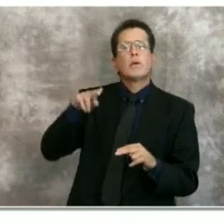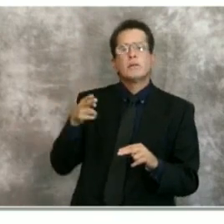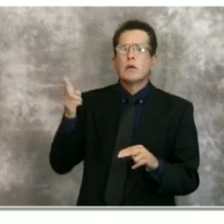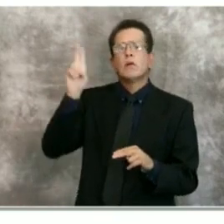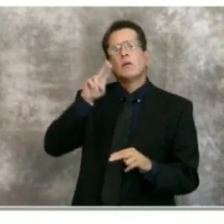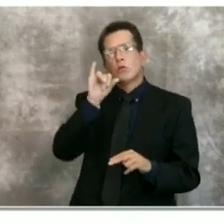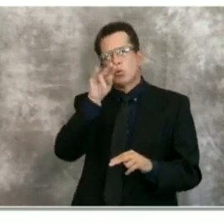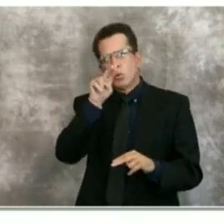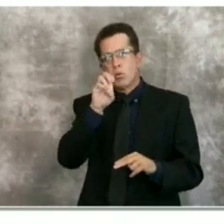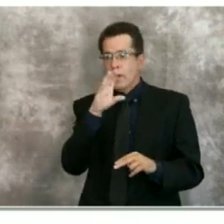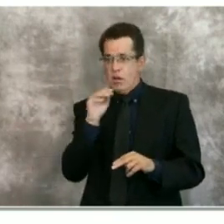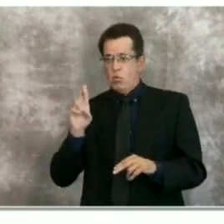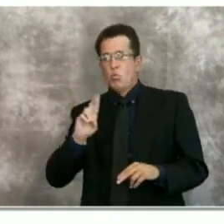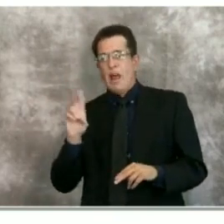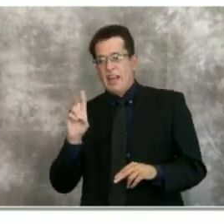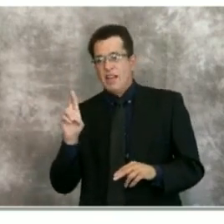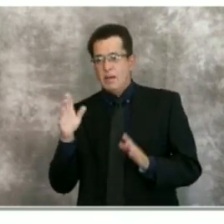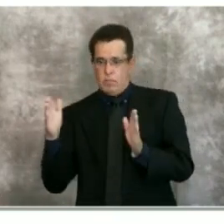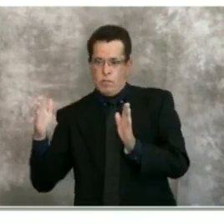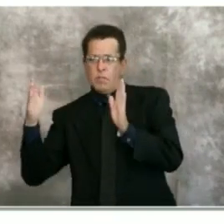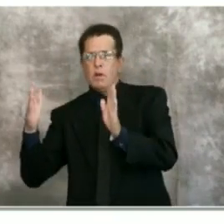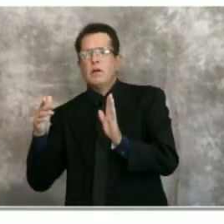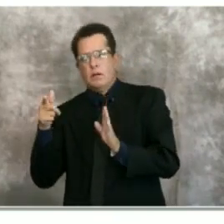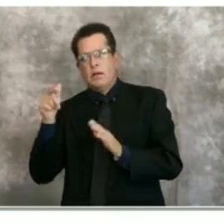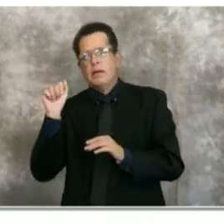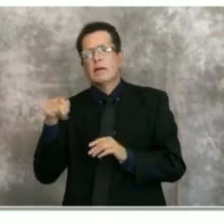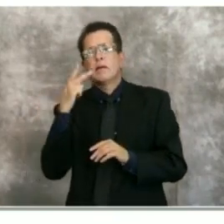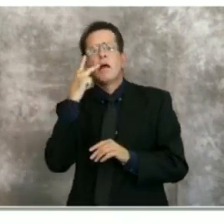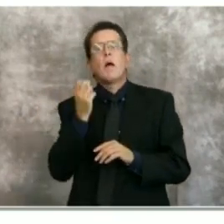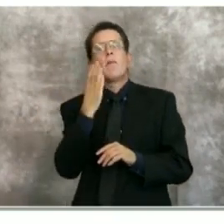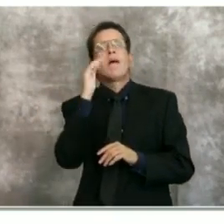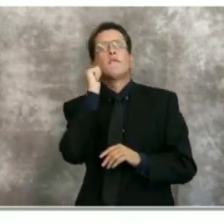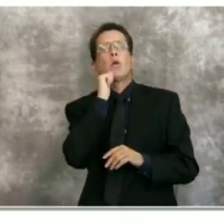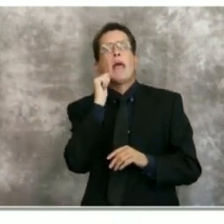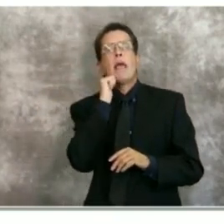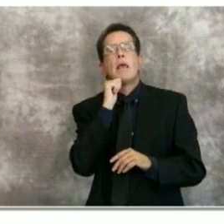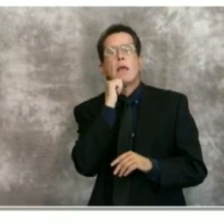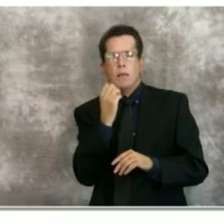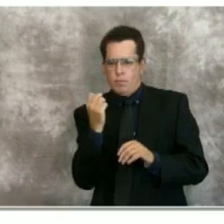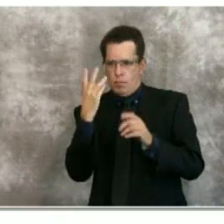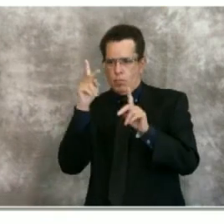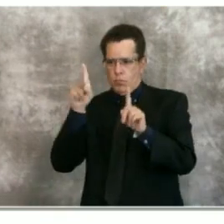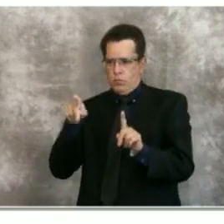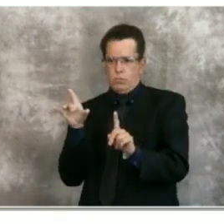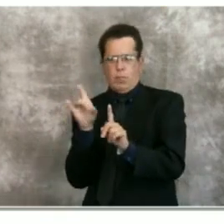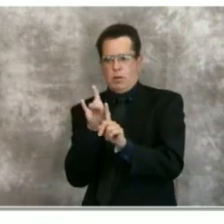AND AGAIN WE CAN SEE THAT AFTER MID JUNE WE BEGAN TO SEE AN INCREASE IN THE NUMBER OF